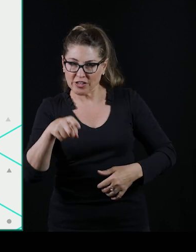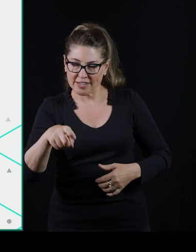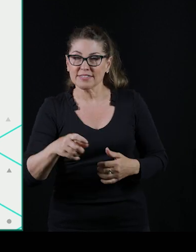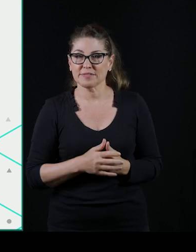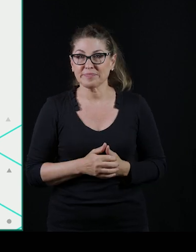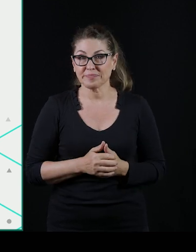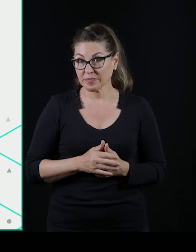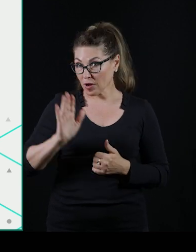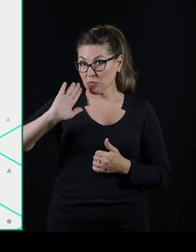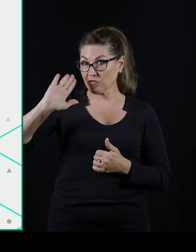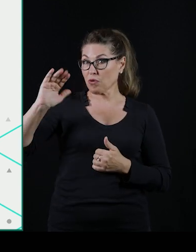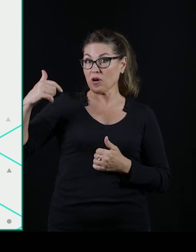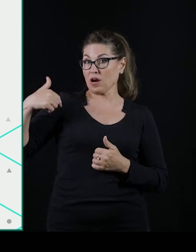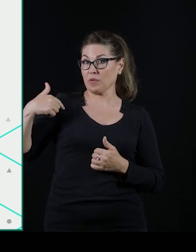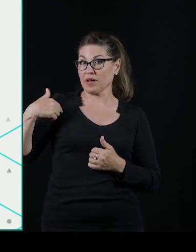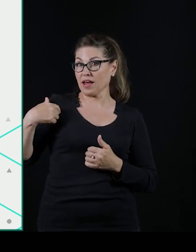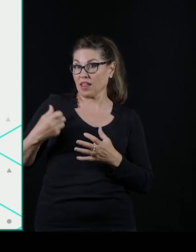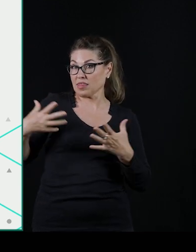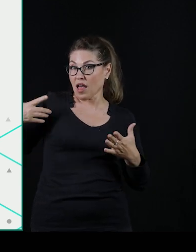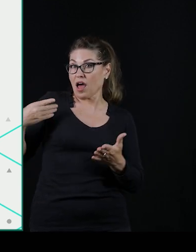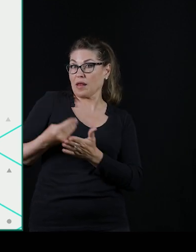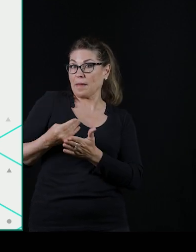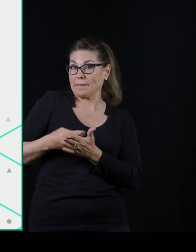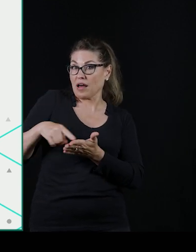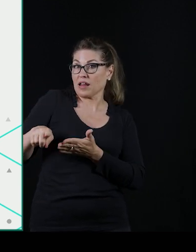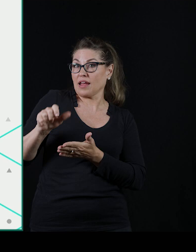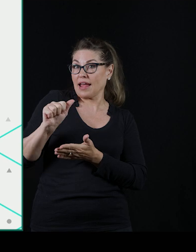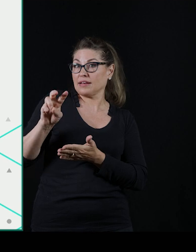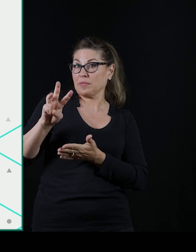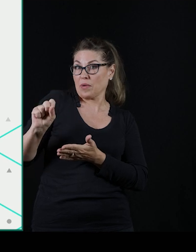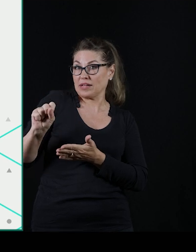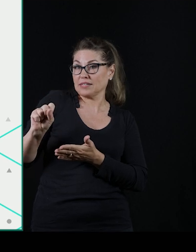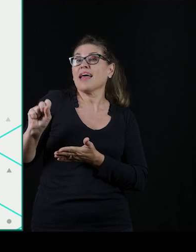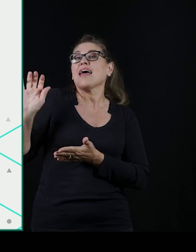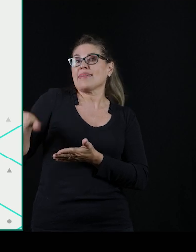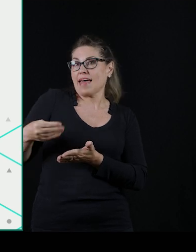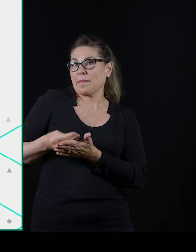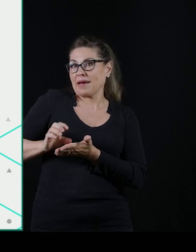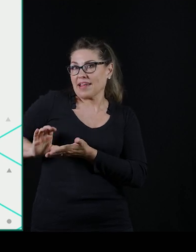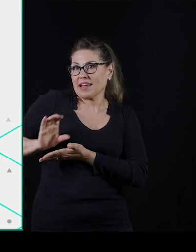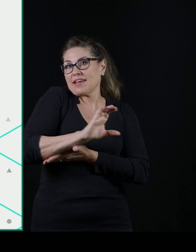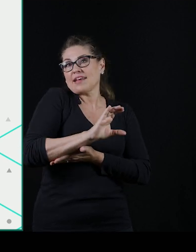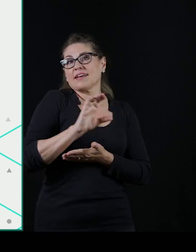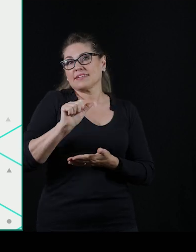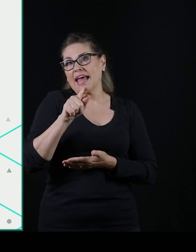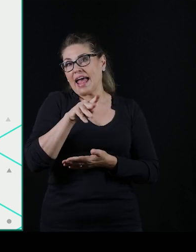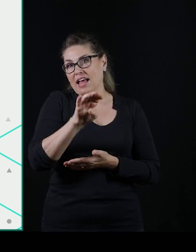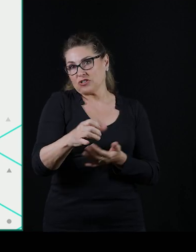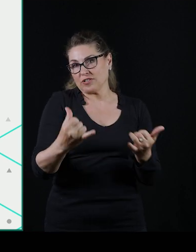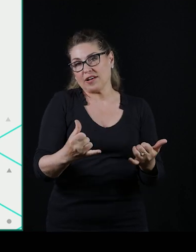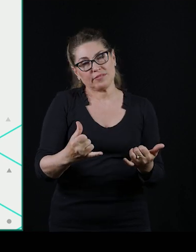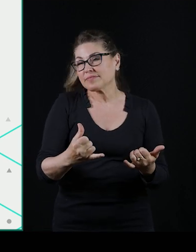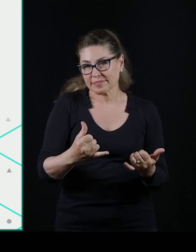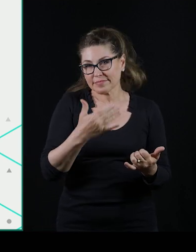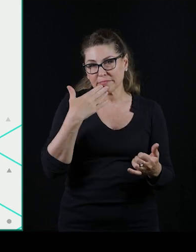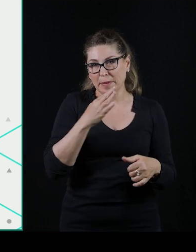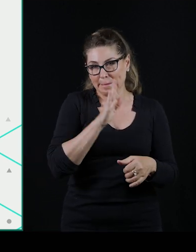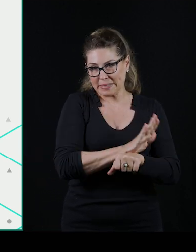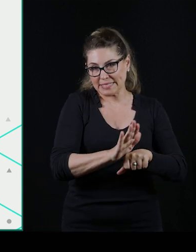Additionally, we had been spending a pretty fair amount of money on AWS, and now we've shifted that money to Azure which just makes good business sense.